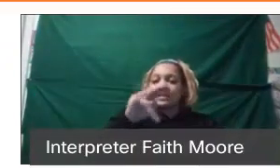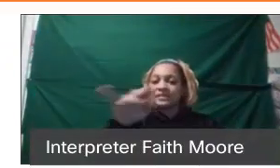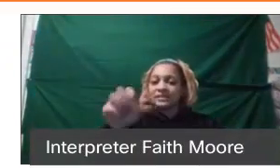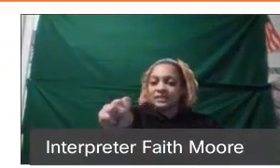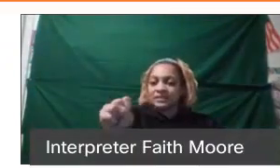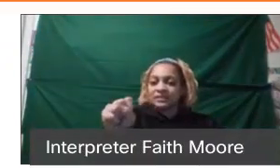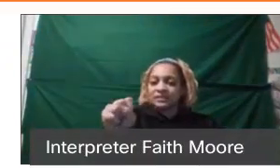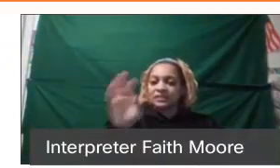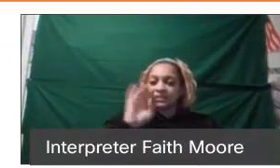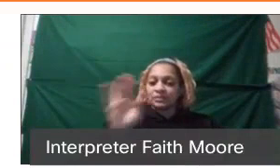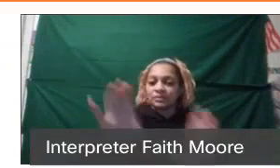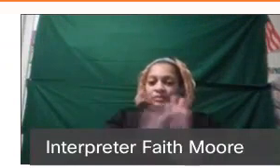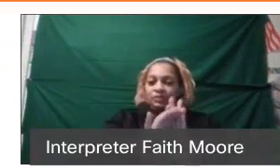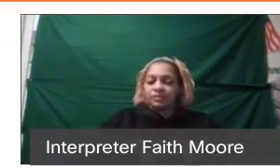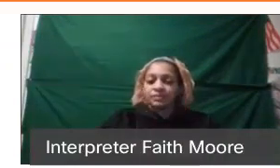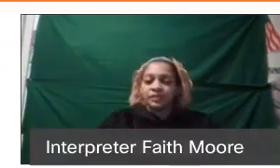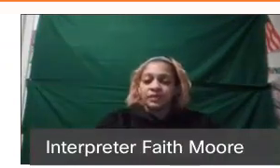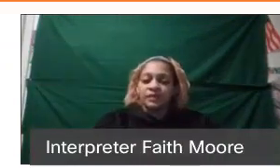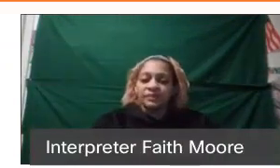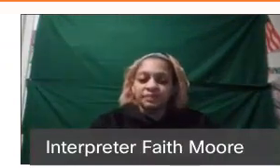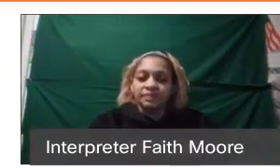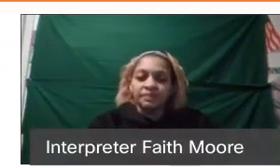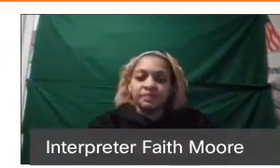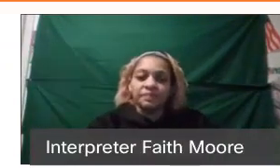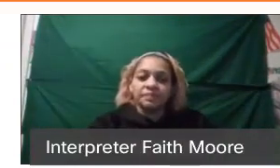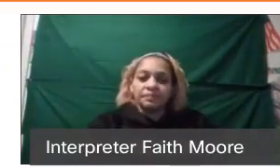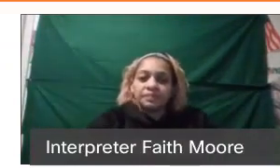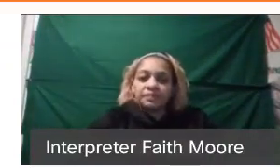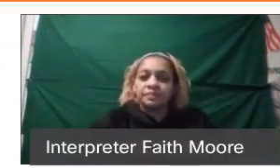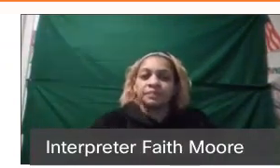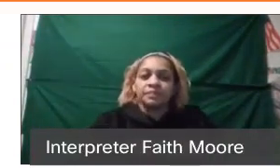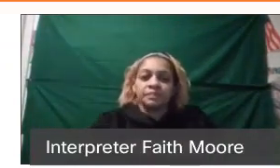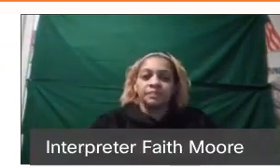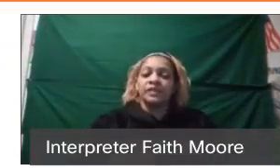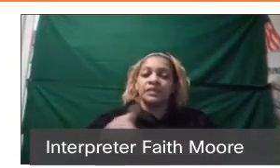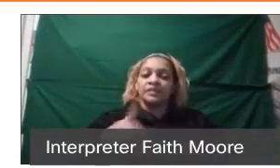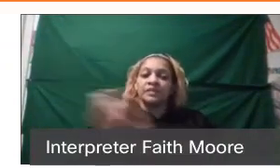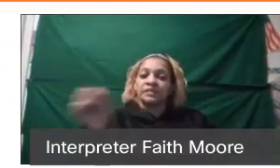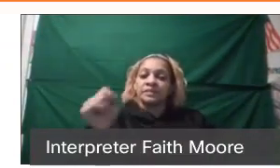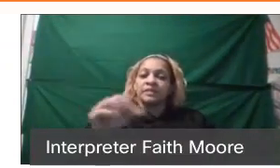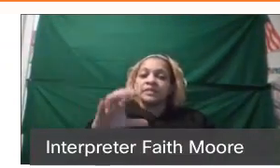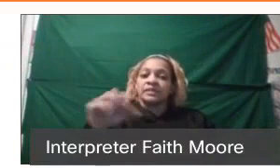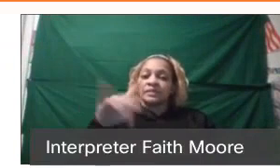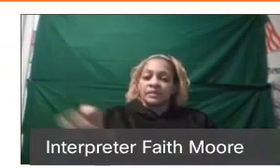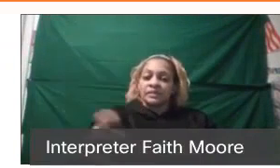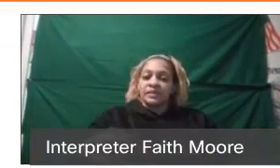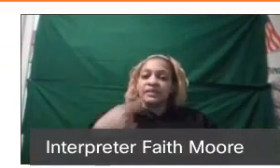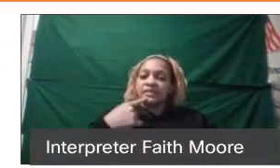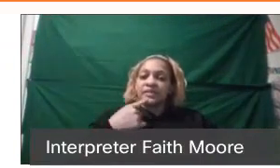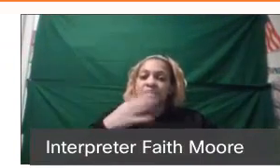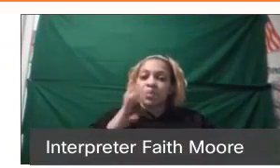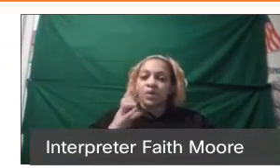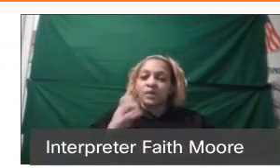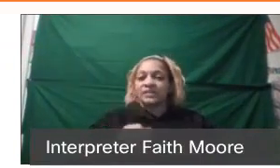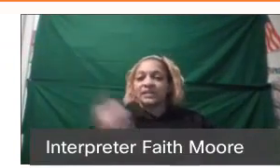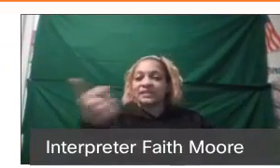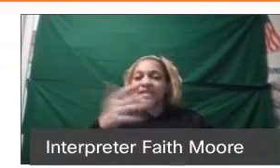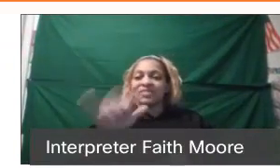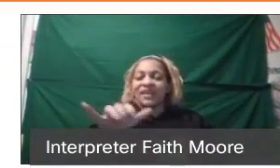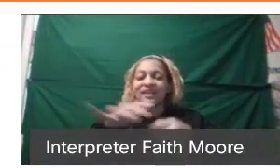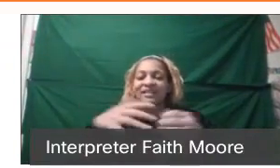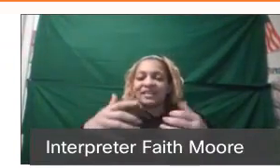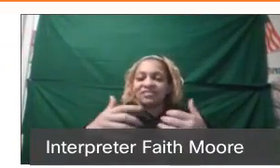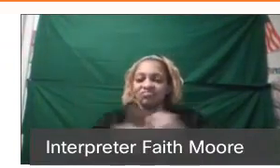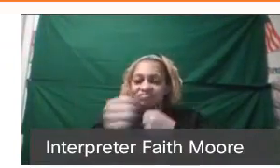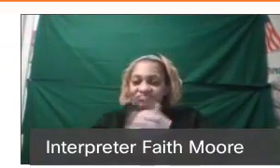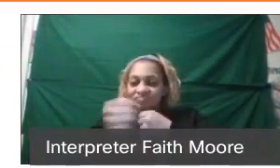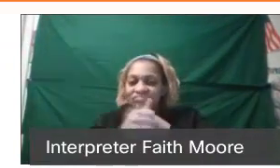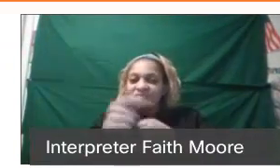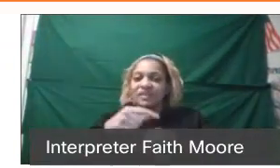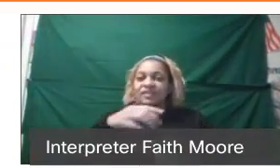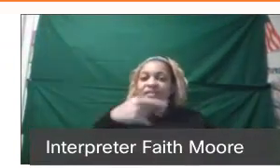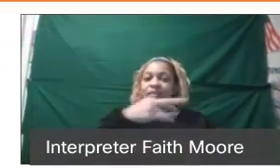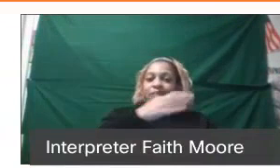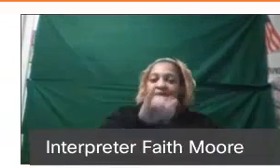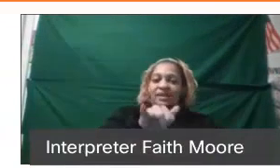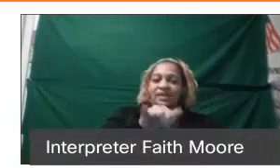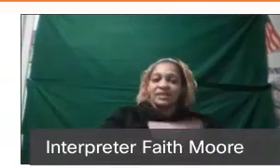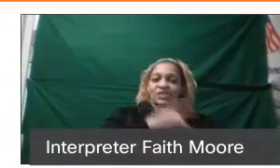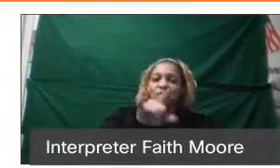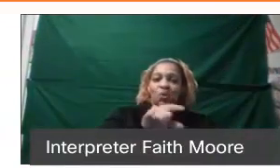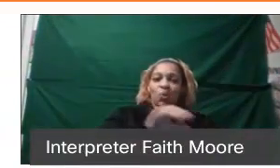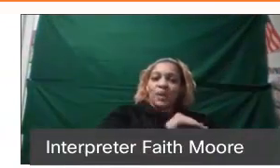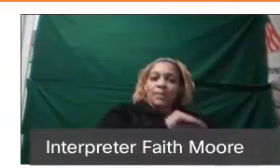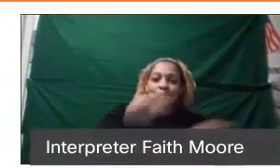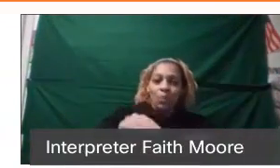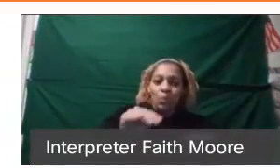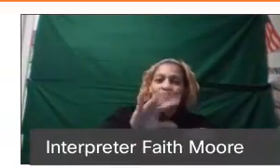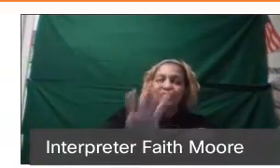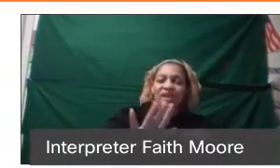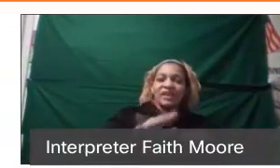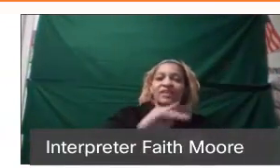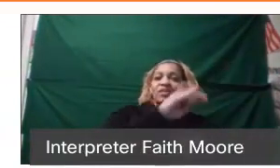Yeah, like what Steve explained earlier, we adding like that left and moving just to relieve that queue along. So we split that we shifted the queue from Claire all the way down to the middle.